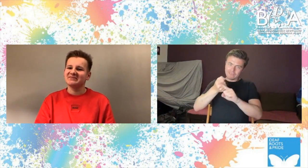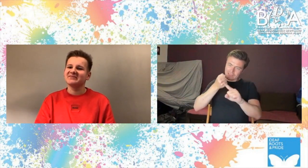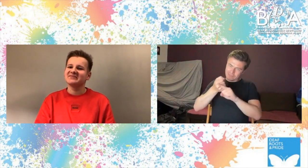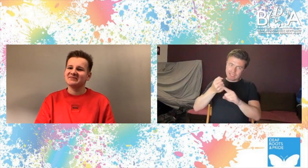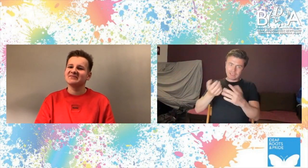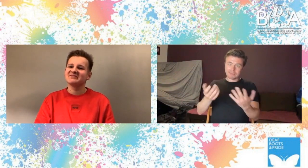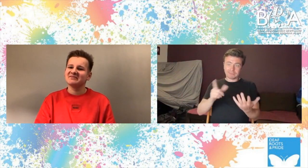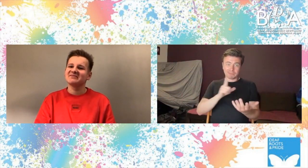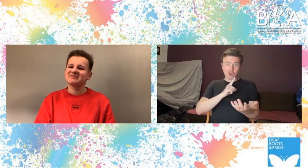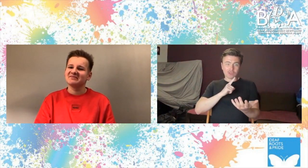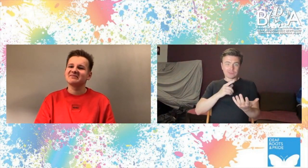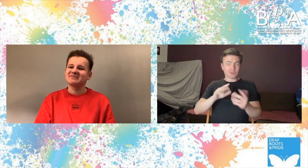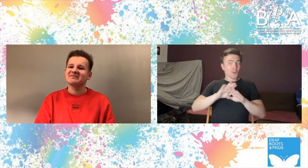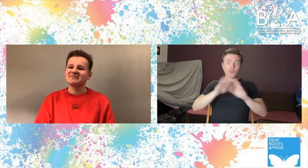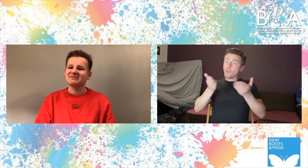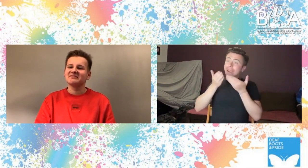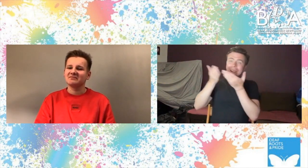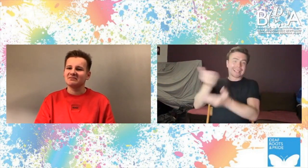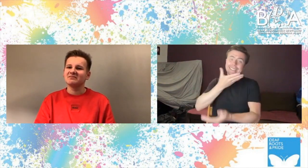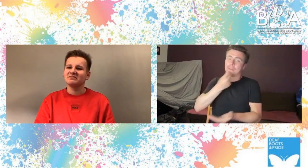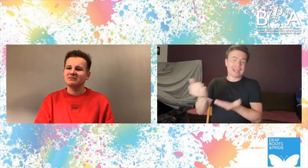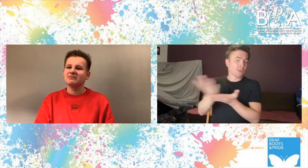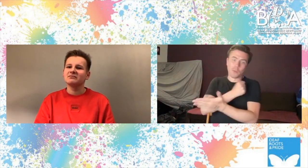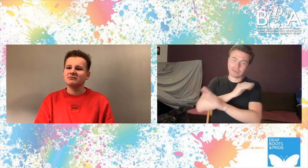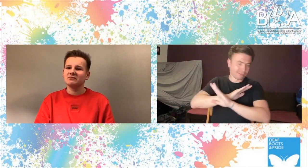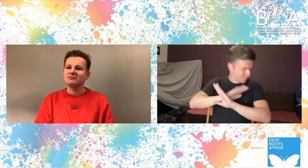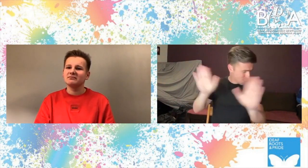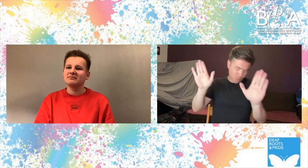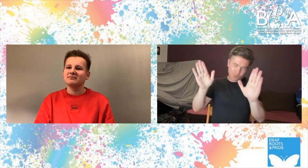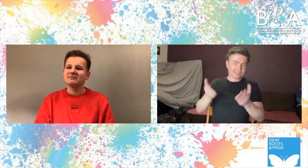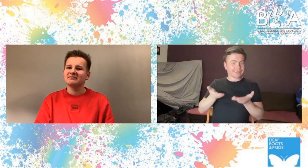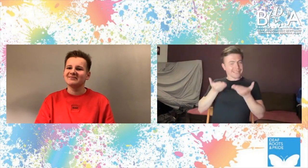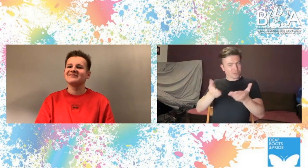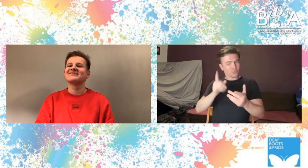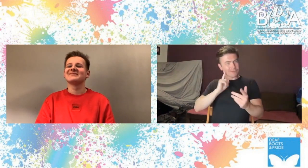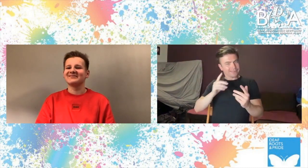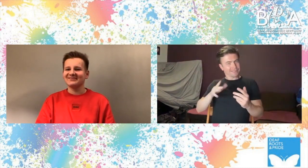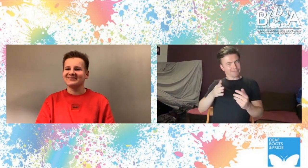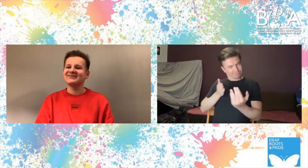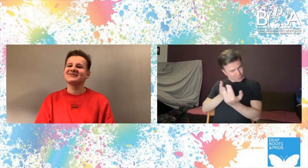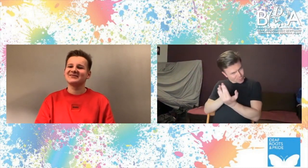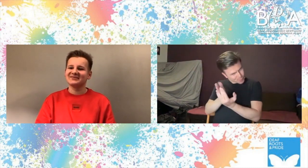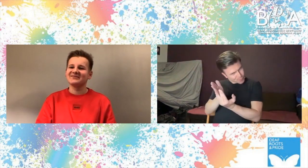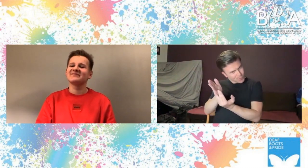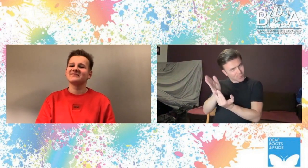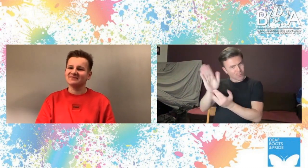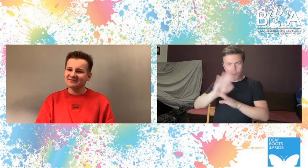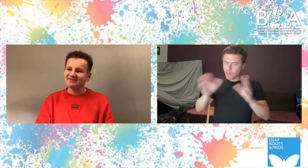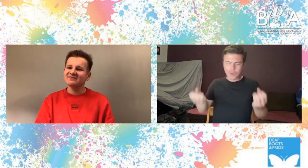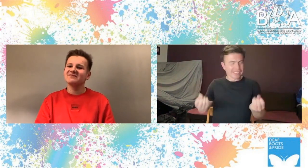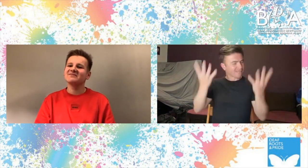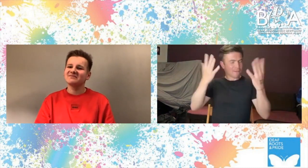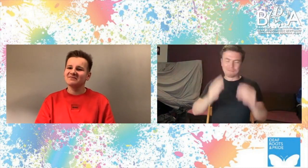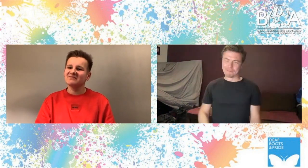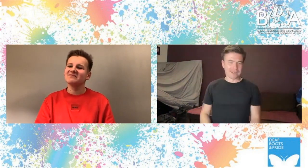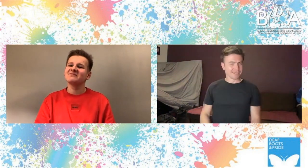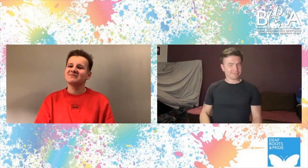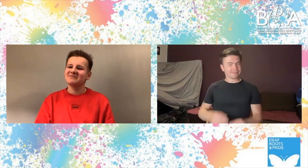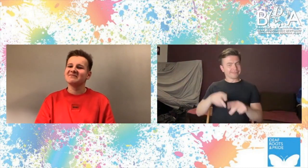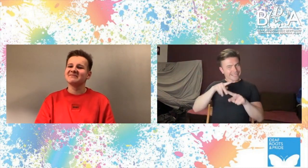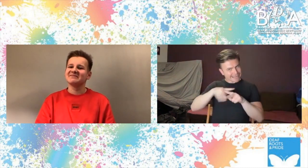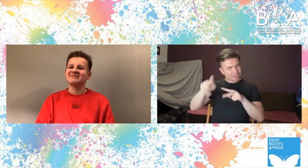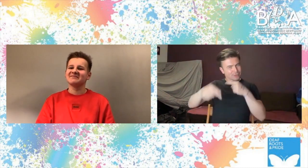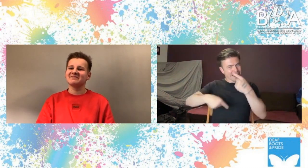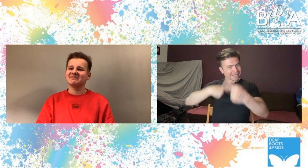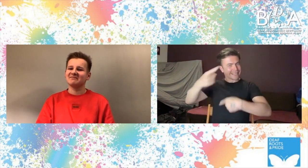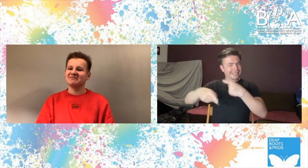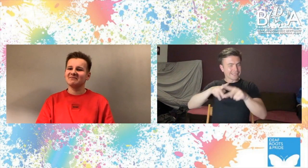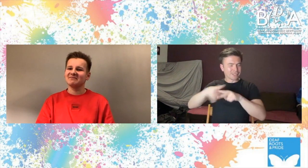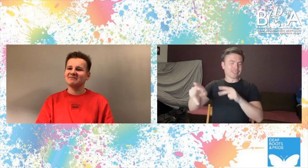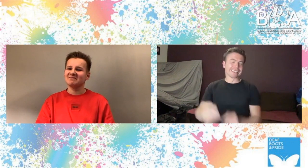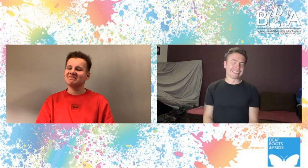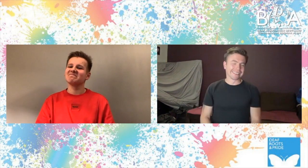nobody is going to give it to you on a plate. Just go for it and push through.